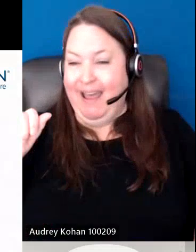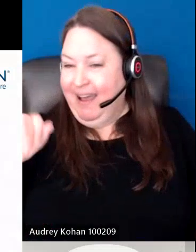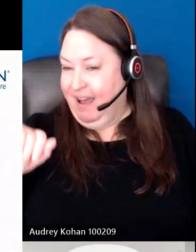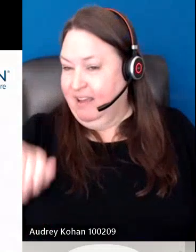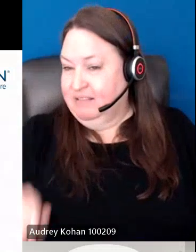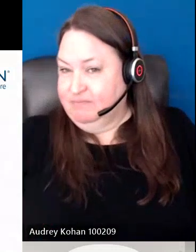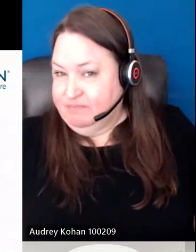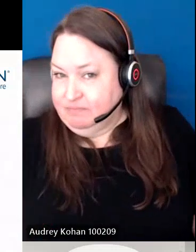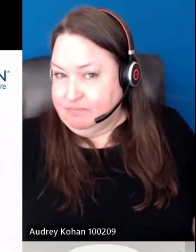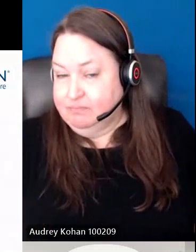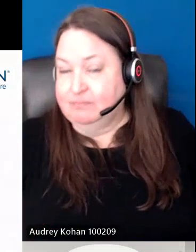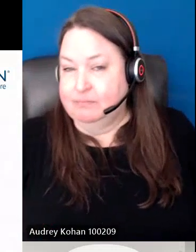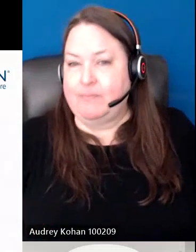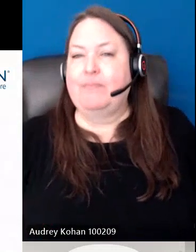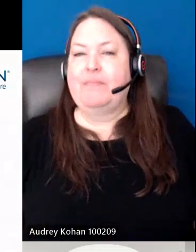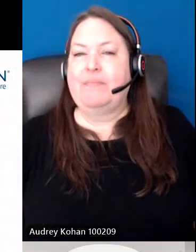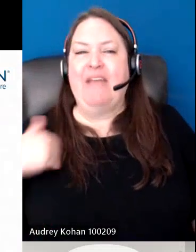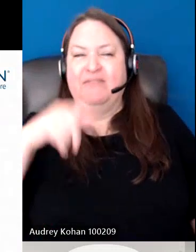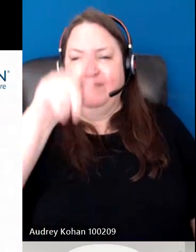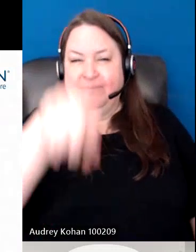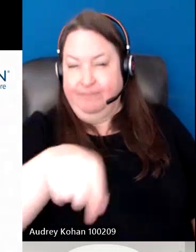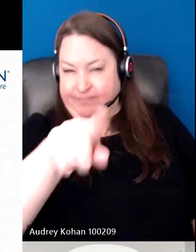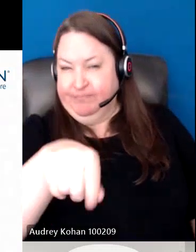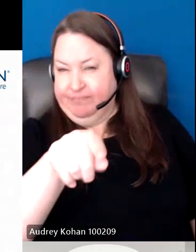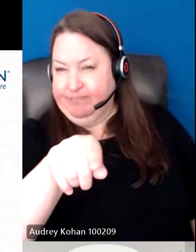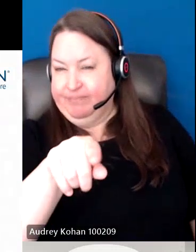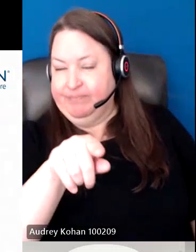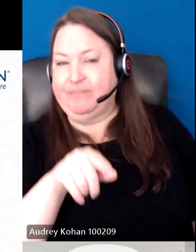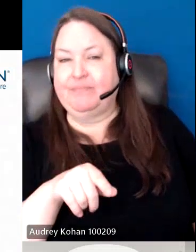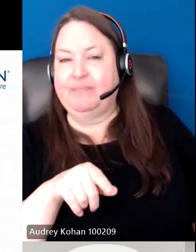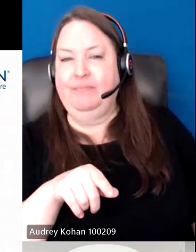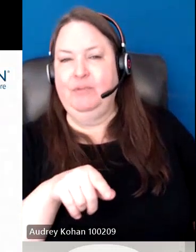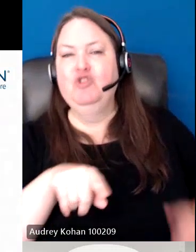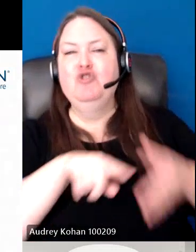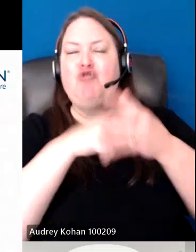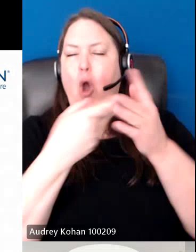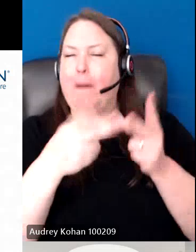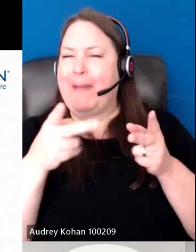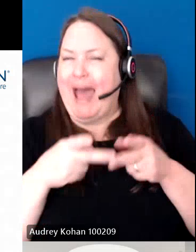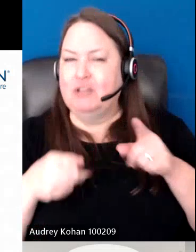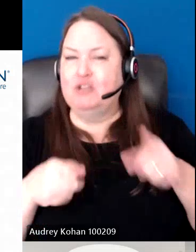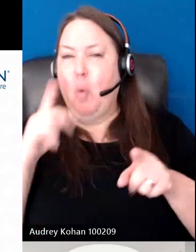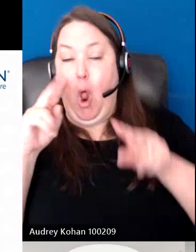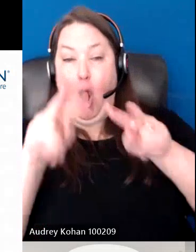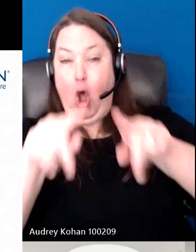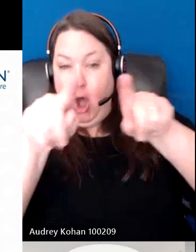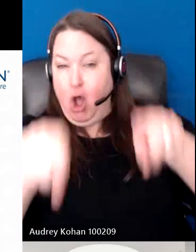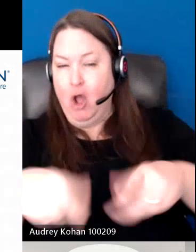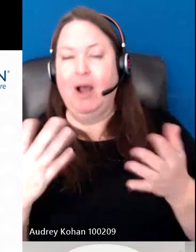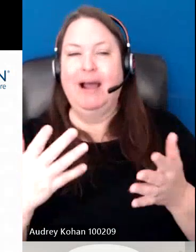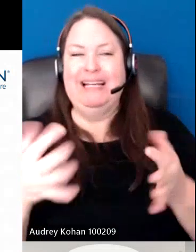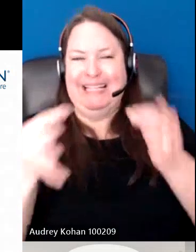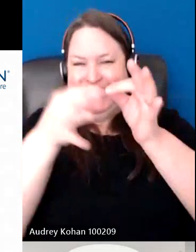and what I have here is as a starting place what you're looking at is the text of the regulation